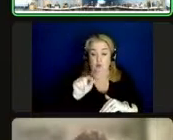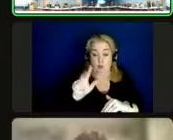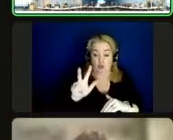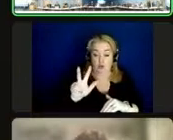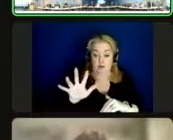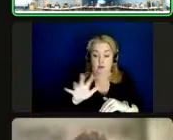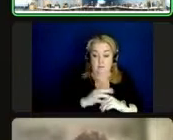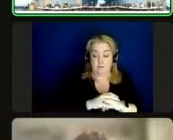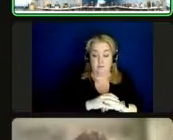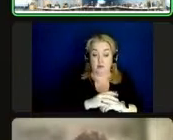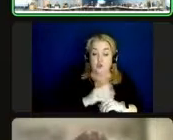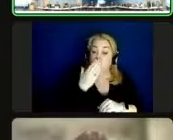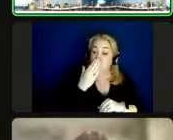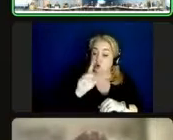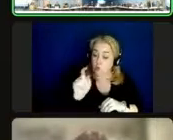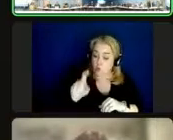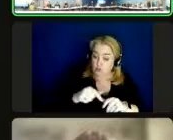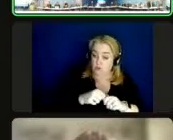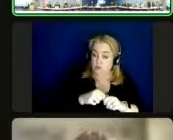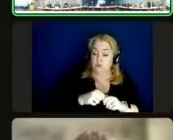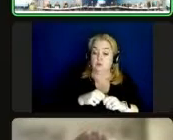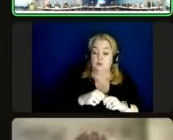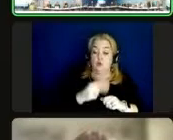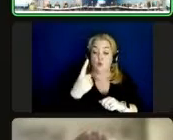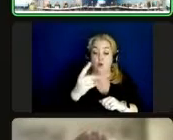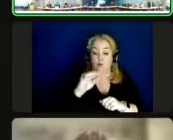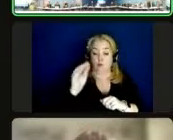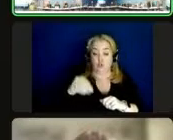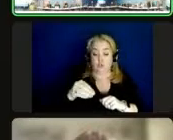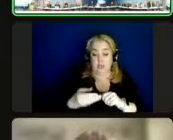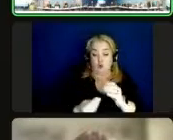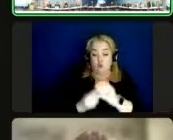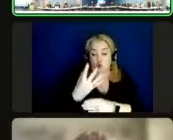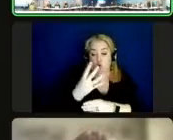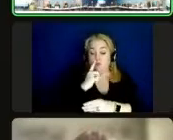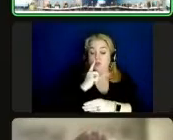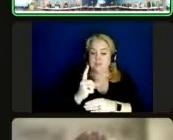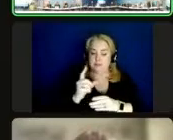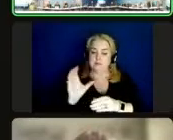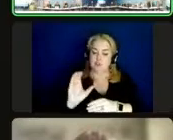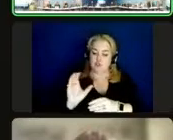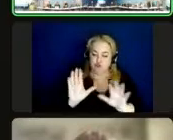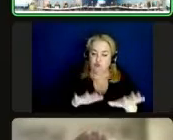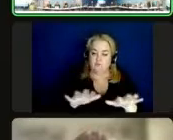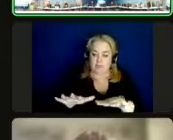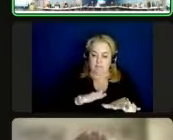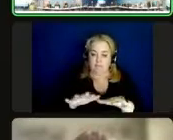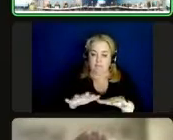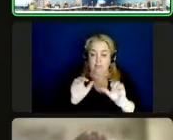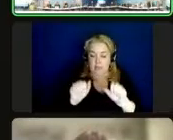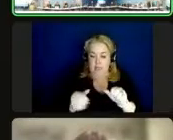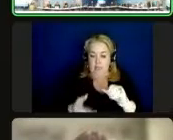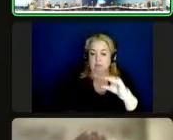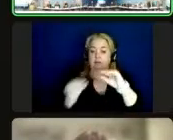PREDICTING THAT ROUGHLY 60